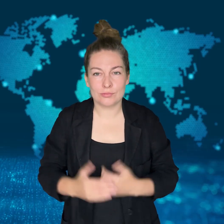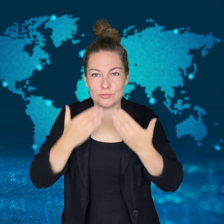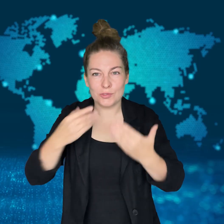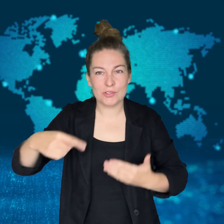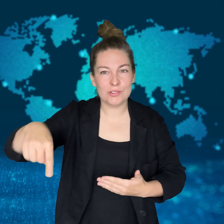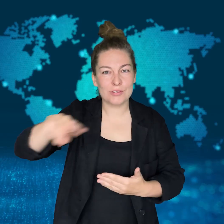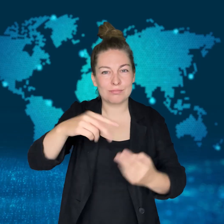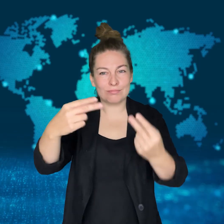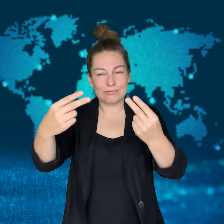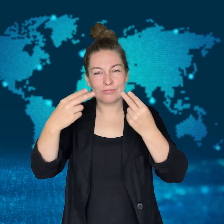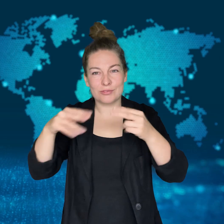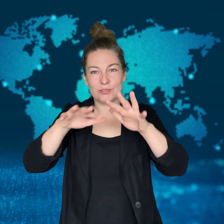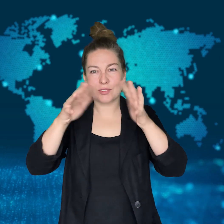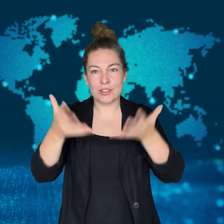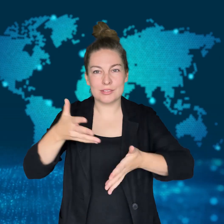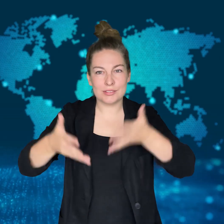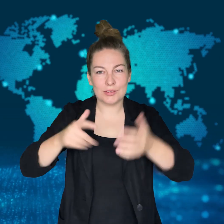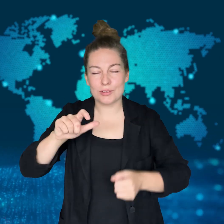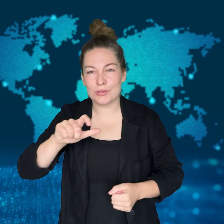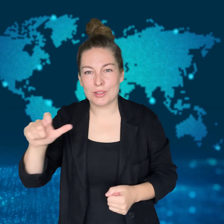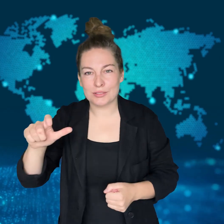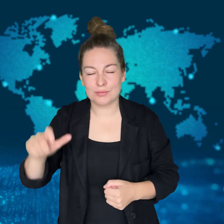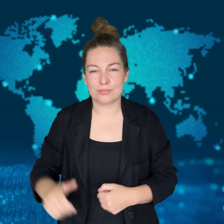Thank you for watching WorldSign Week.